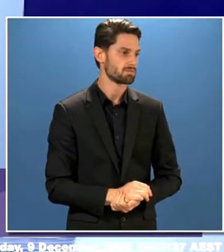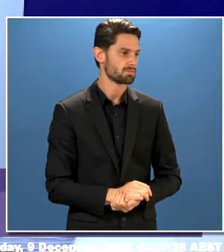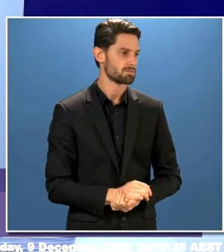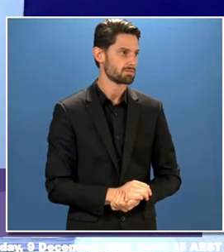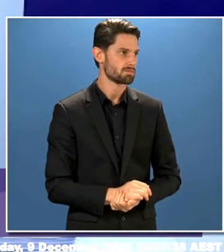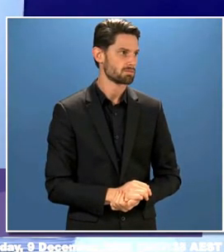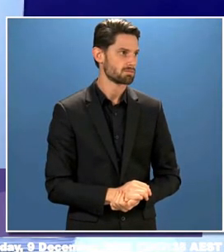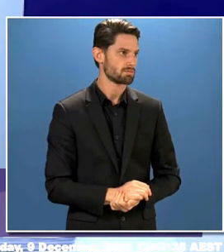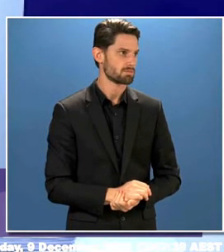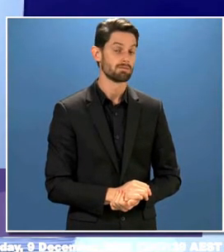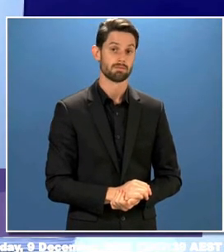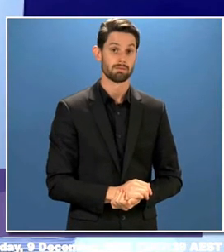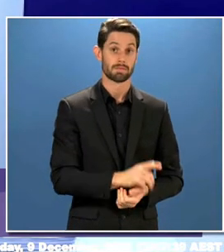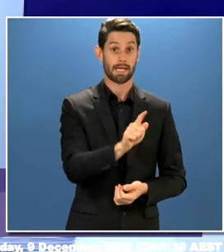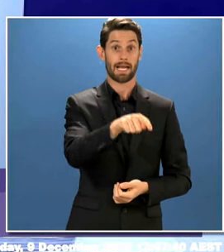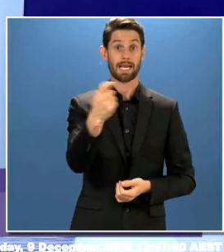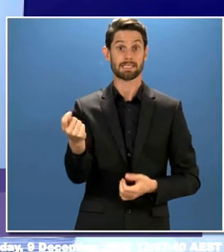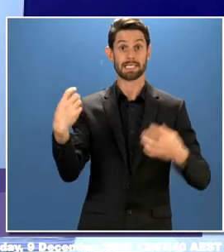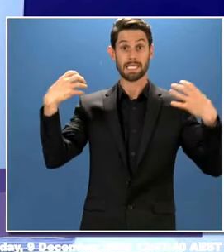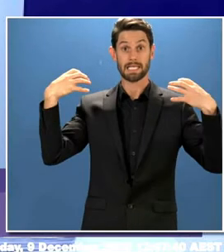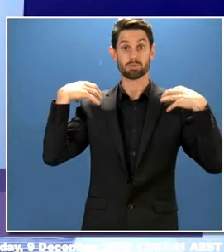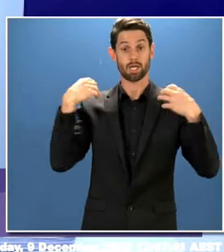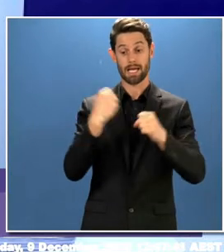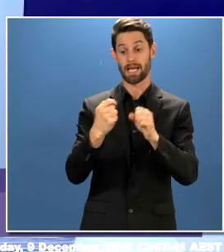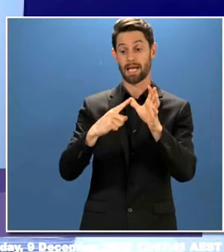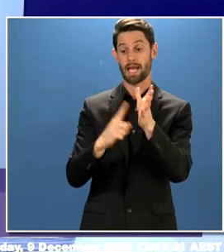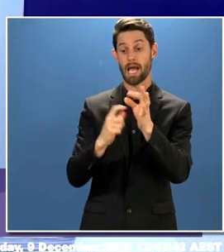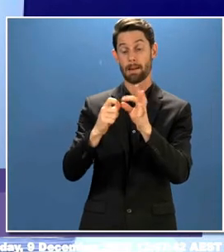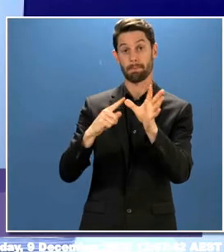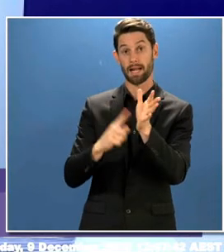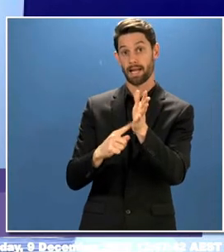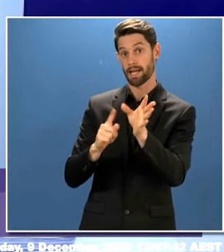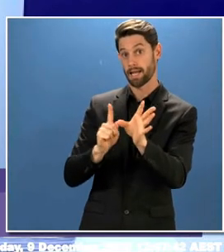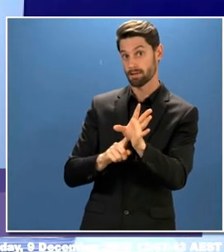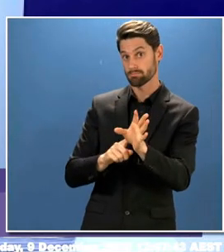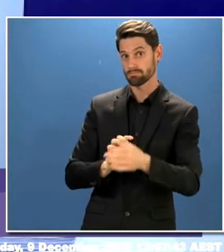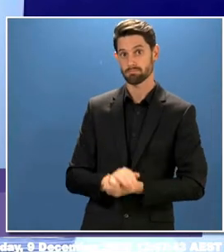Thank you. Commissioner Galbally, do you have any questions for Mr Pini? Thank you very much for your evidence.